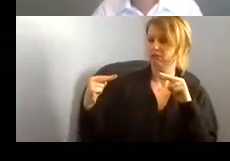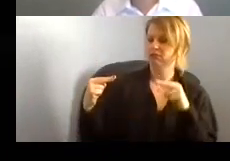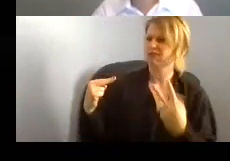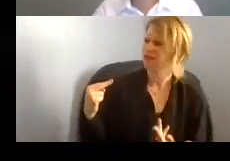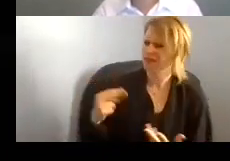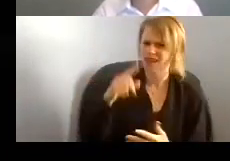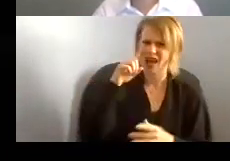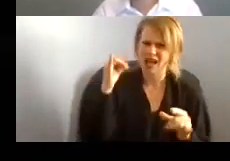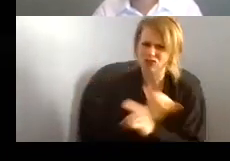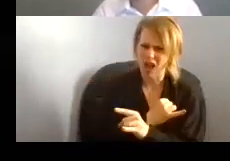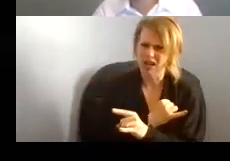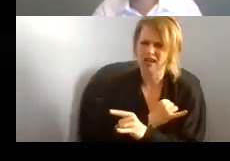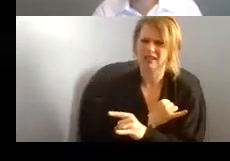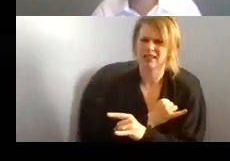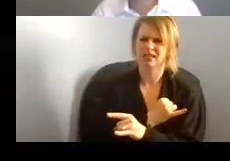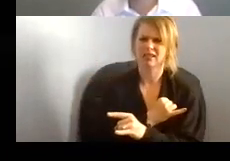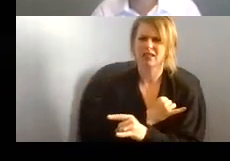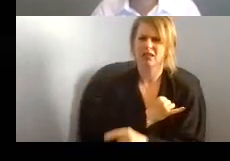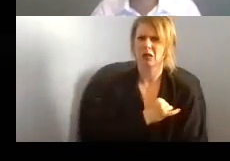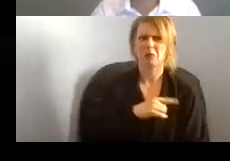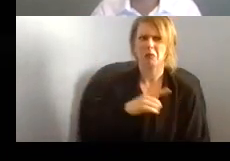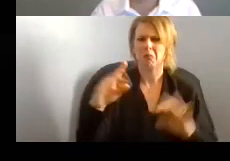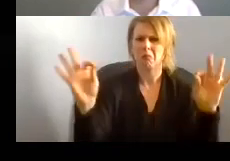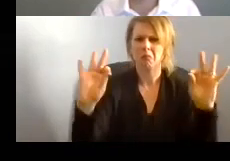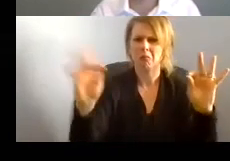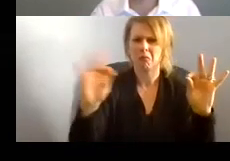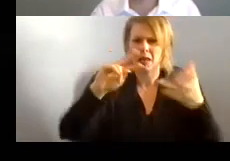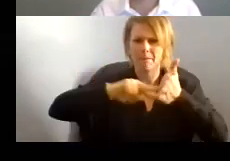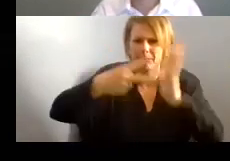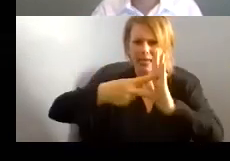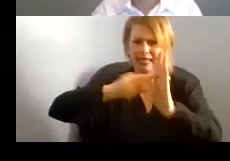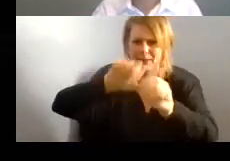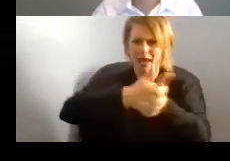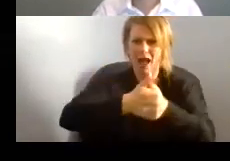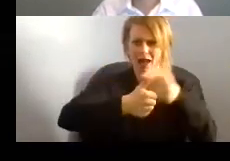Somebody can say something that means so little to them, yet it means so much to you. And she said, my teacher didn’t realize